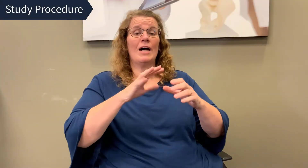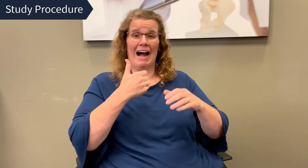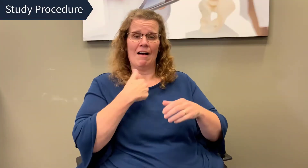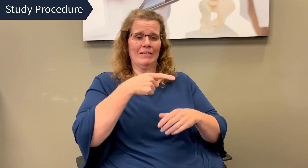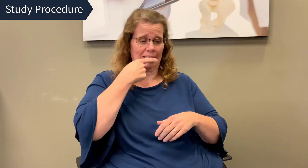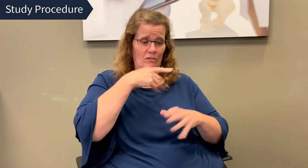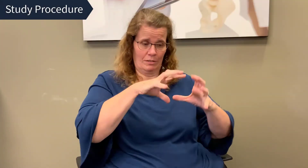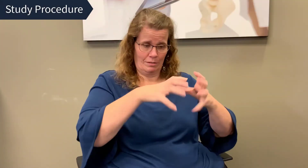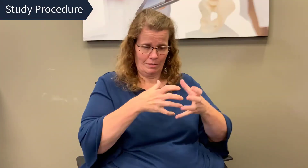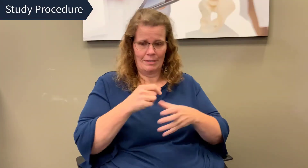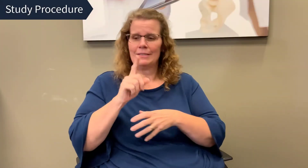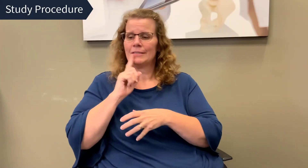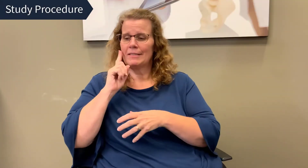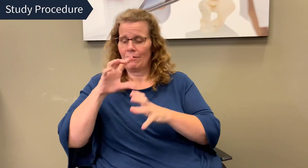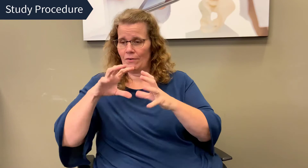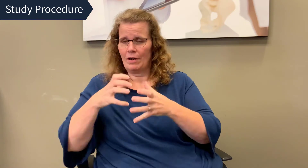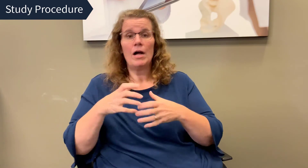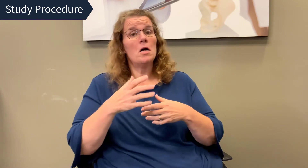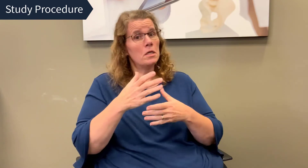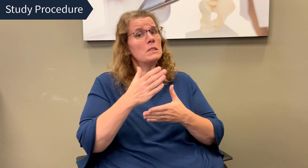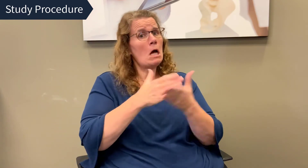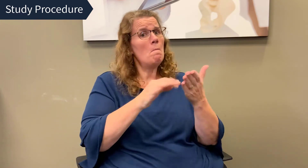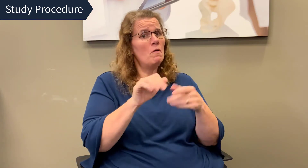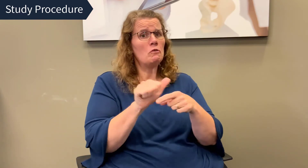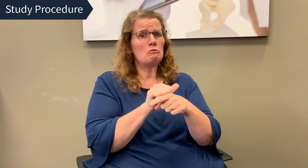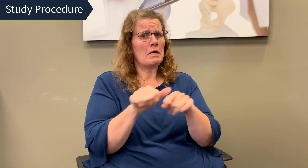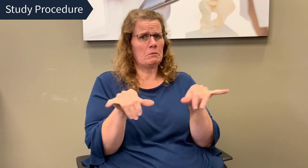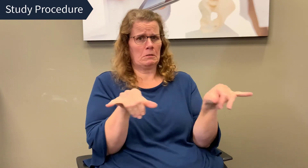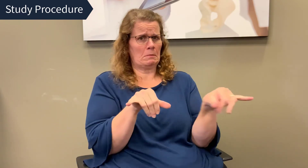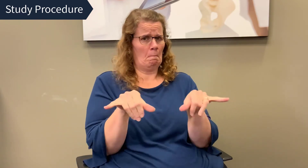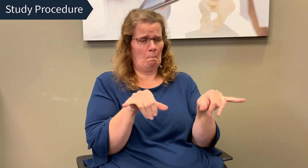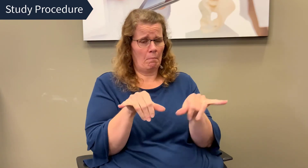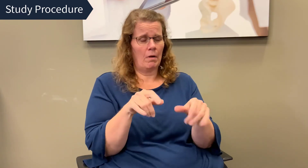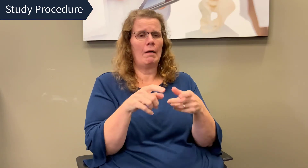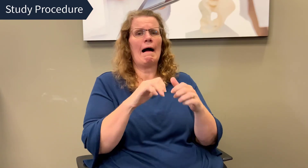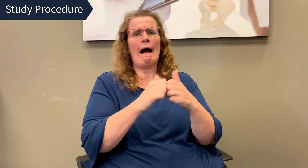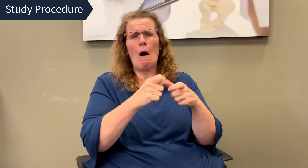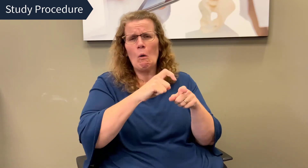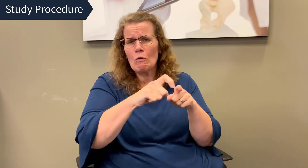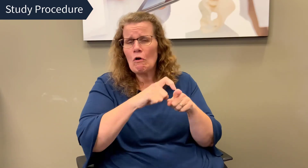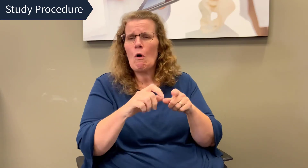Yes, the study protocol for the simulated patients who could hear and